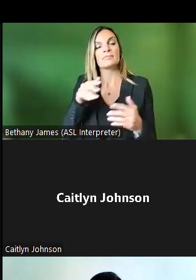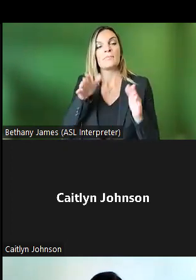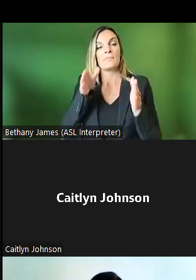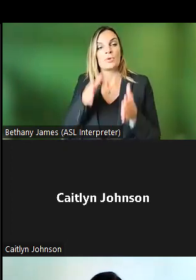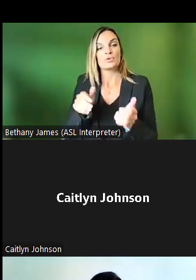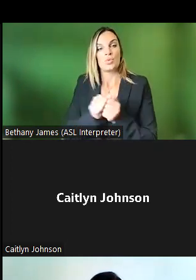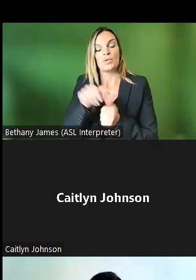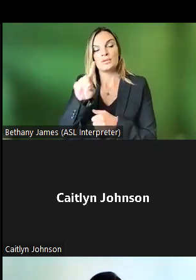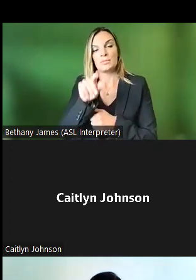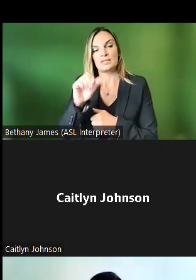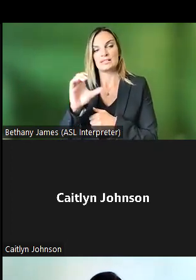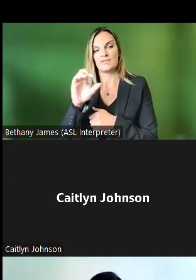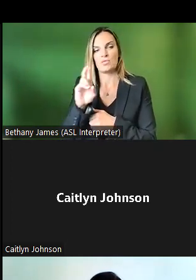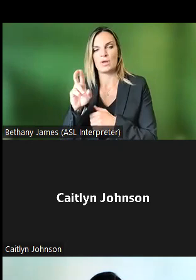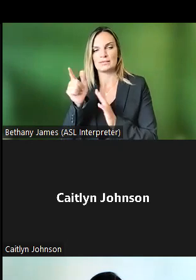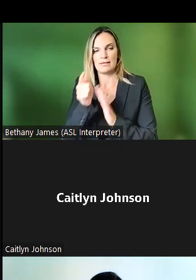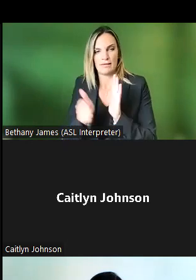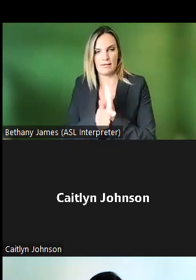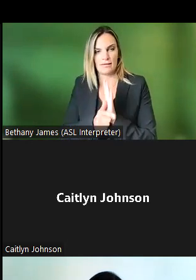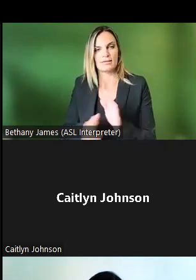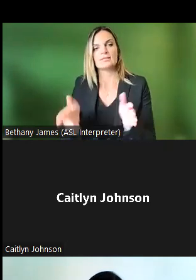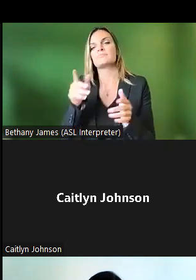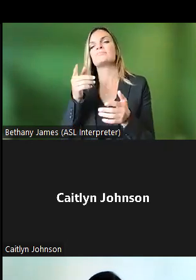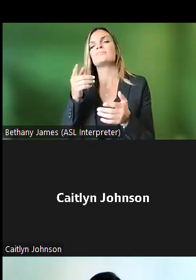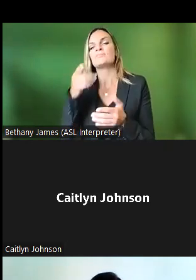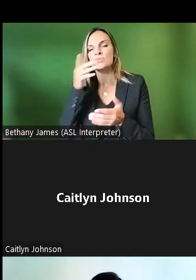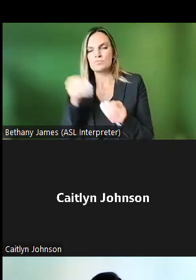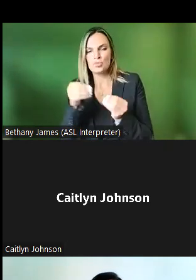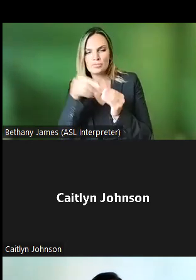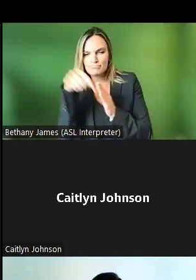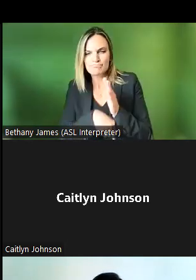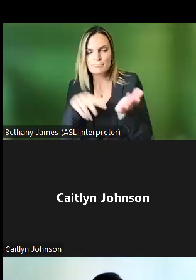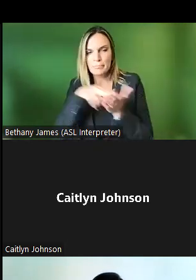take a closer look at what those laws really mean to us. And then we'll move into some Q&A.